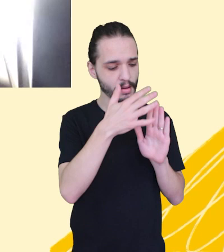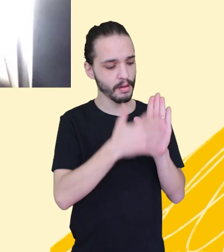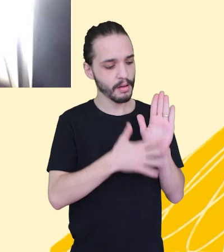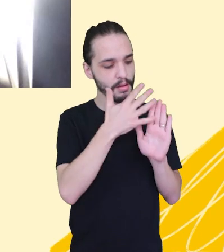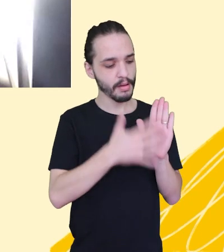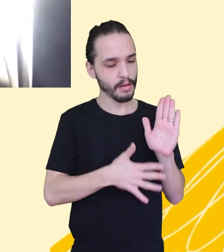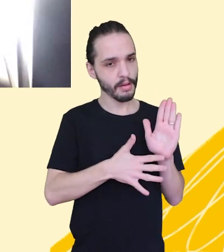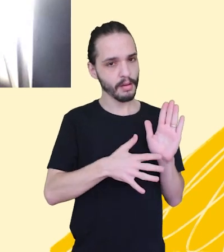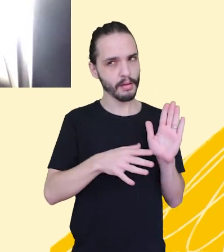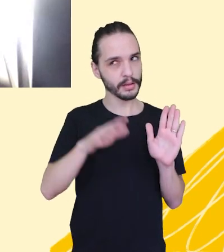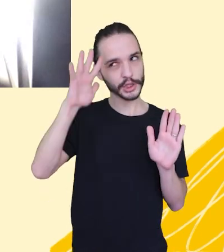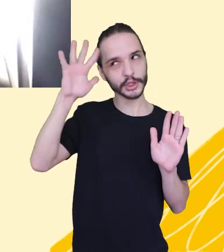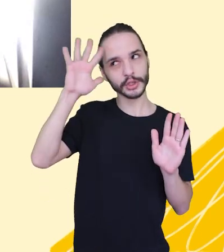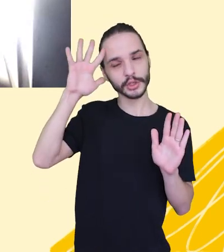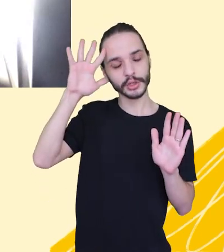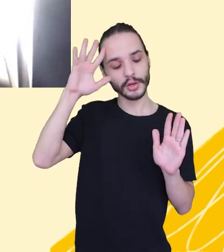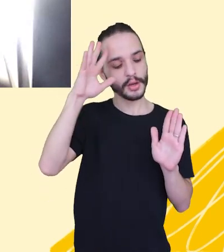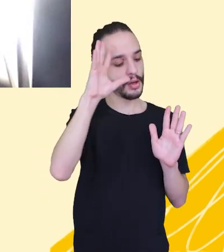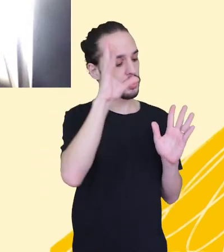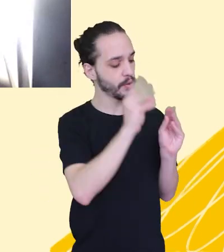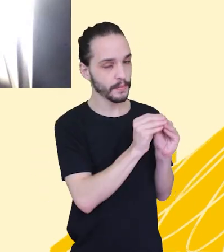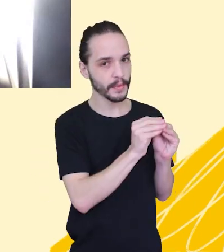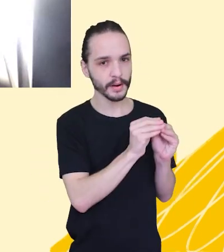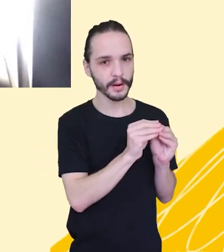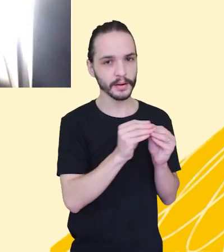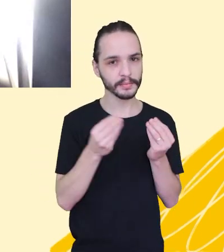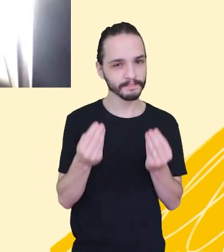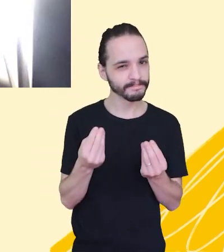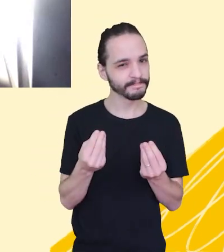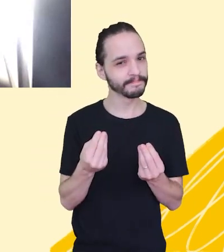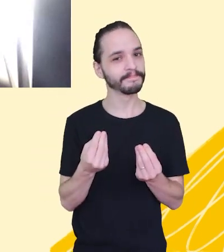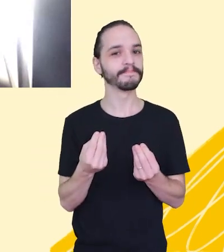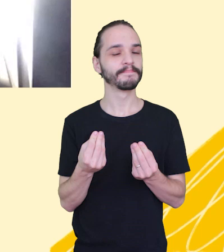Because understanding a story is...